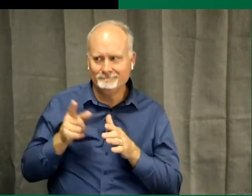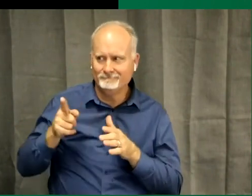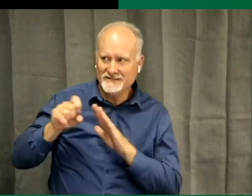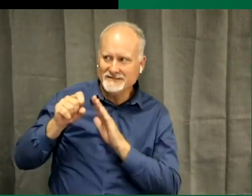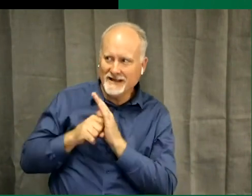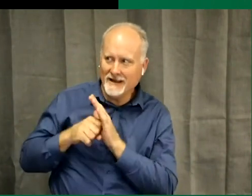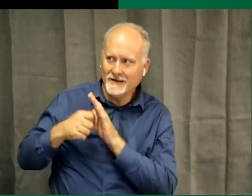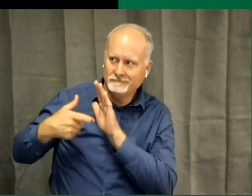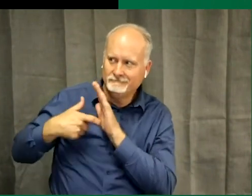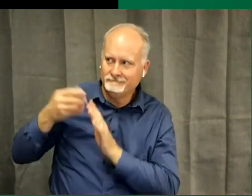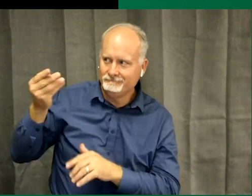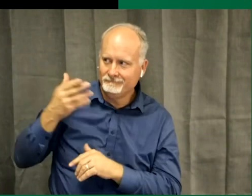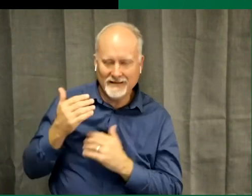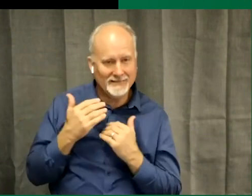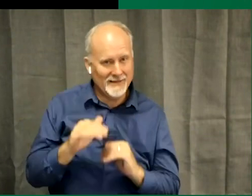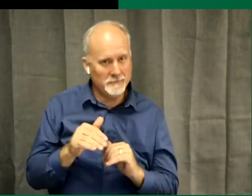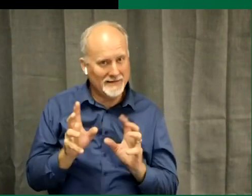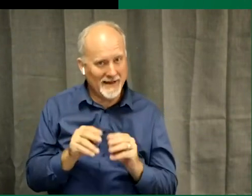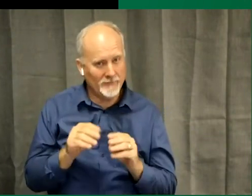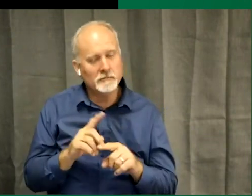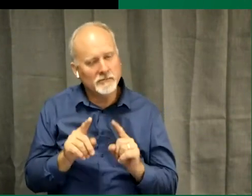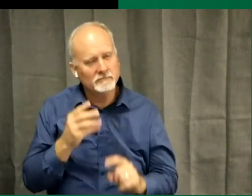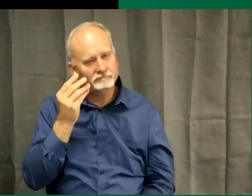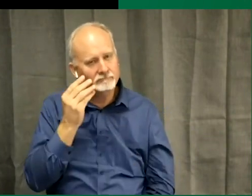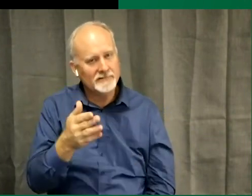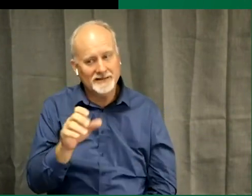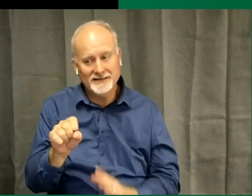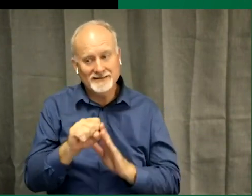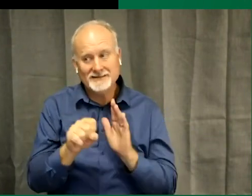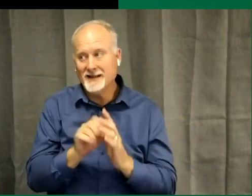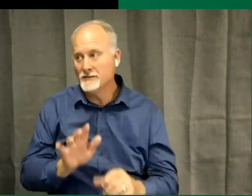in terms of limiting our gathering sizes but i can tell you states across the nation are saying no